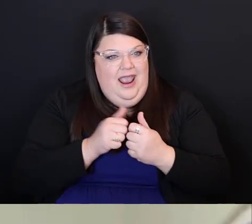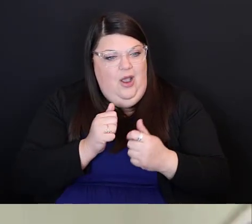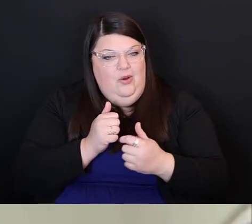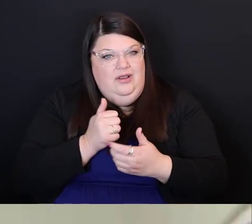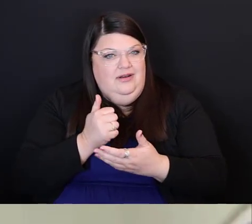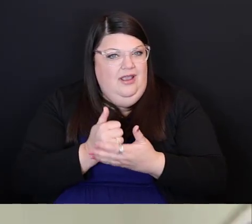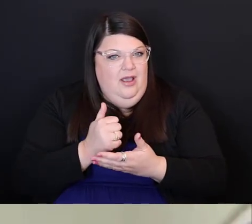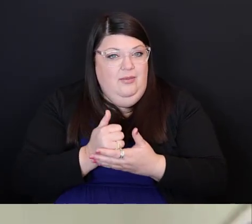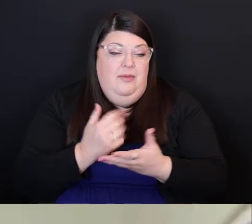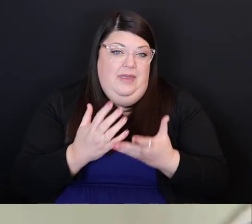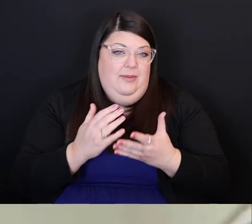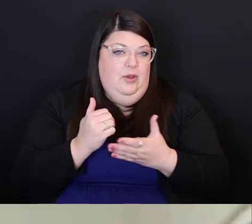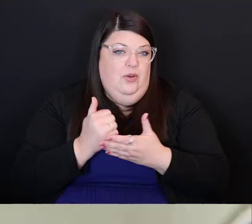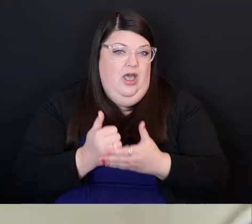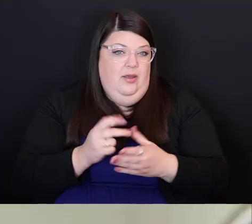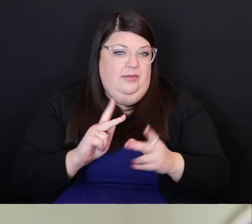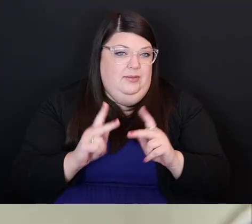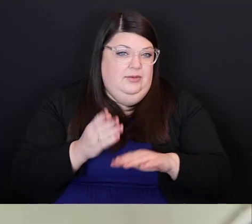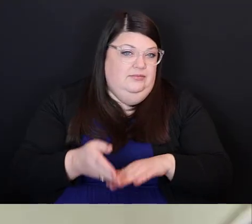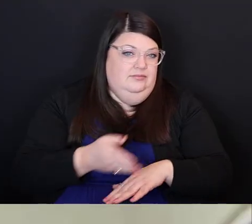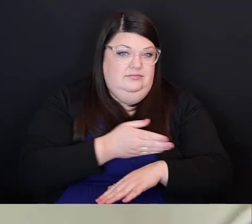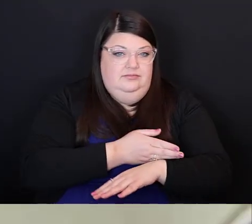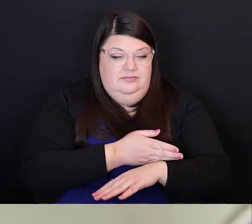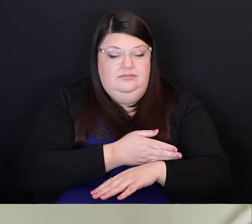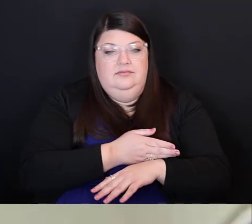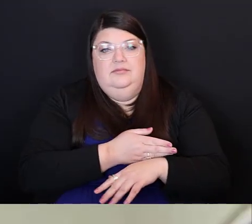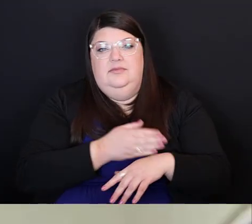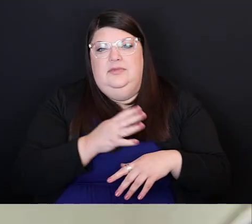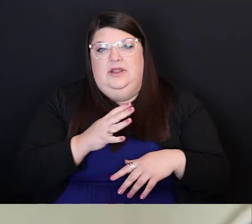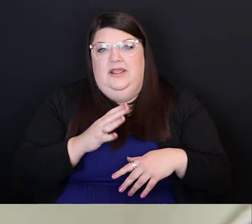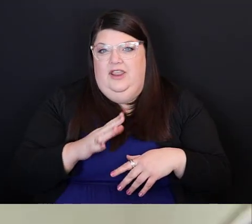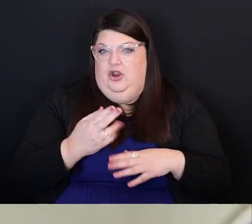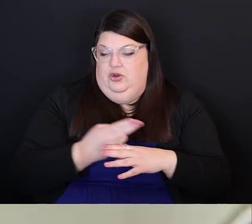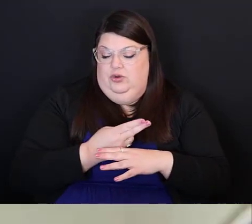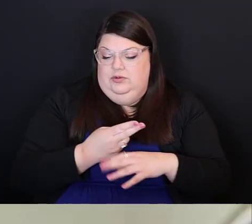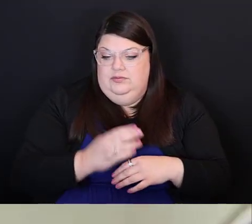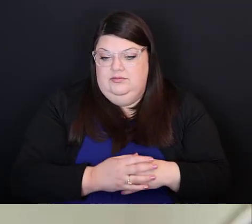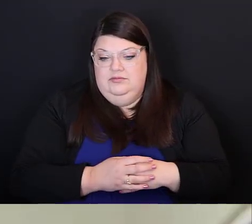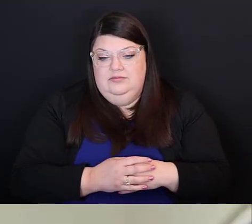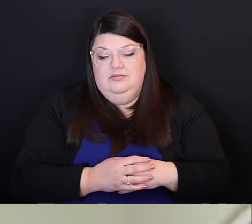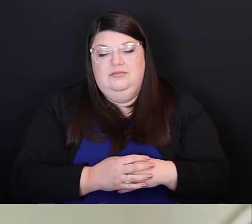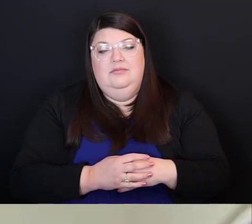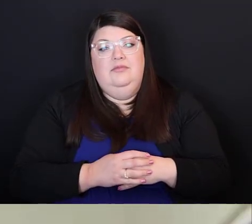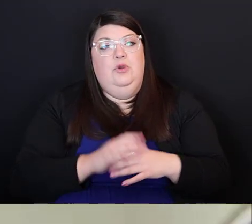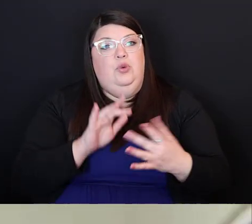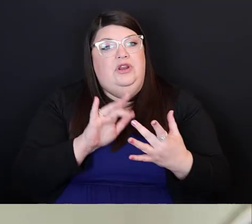There's addressing the users themselves, older adults or those with disabilities, and reaching out to caregivers.